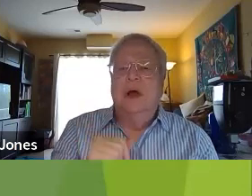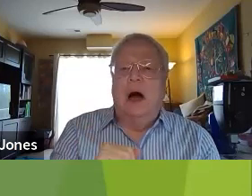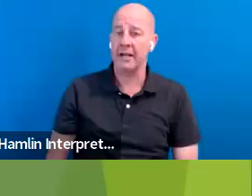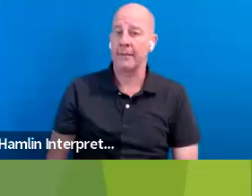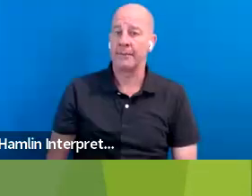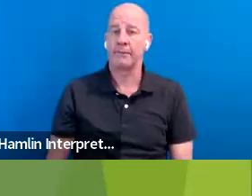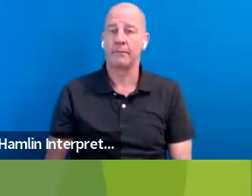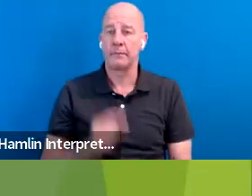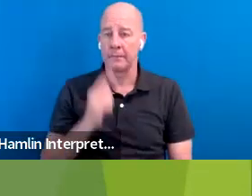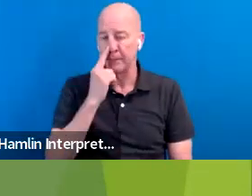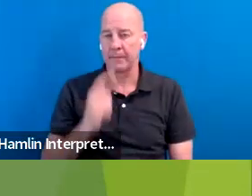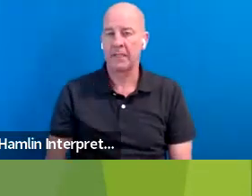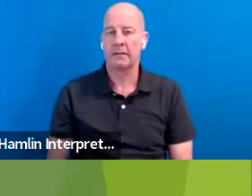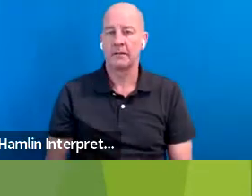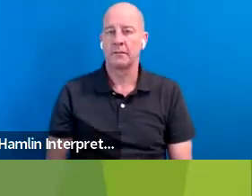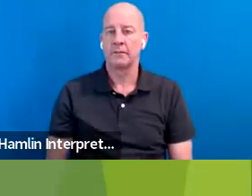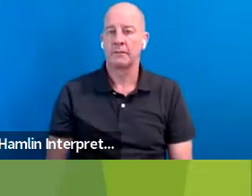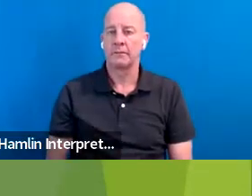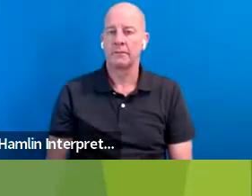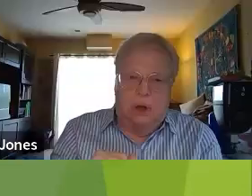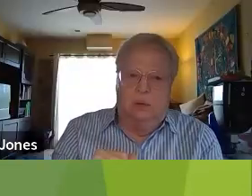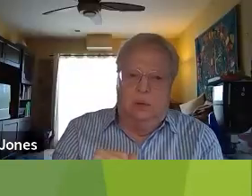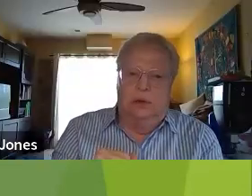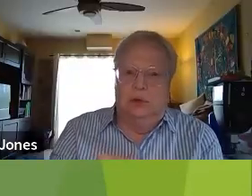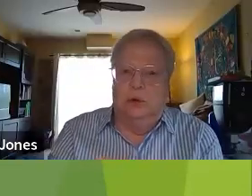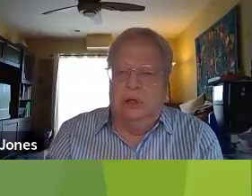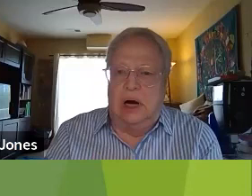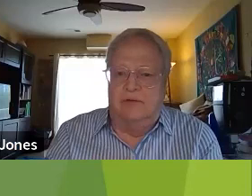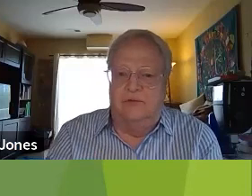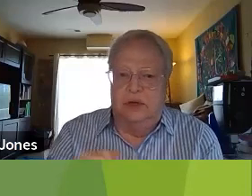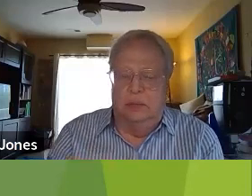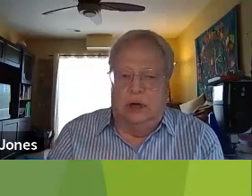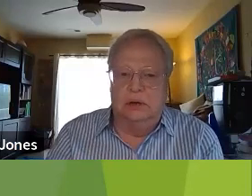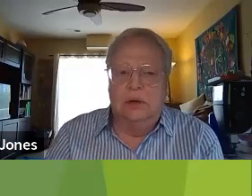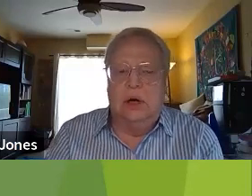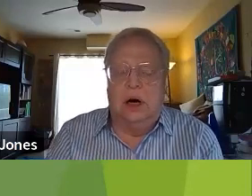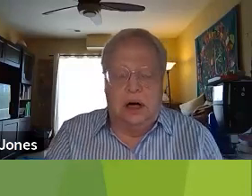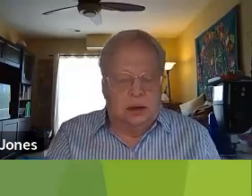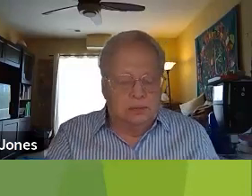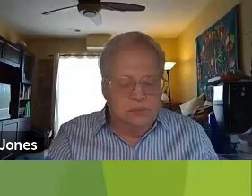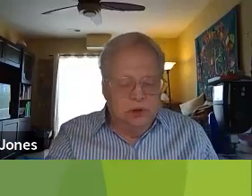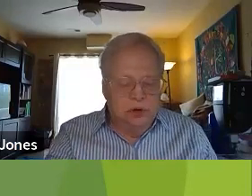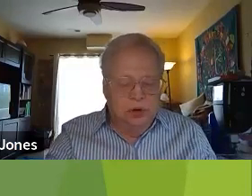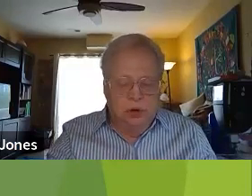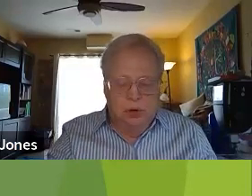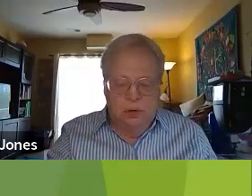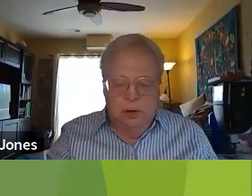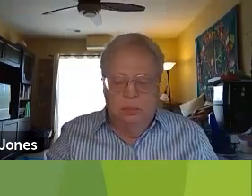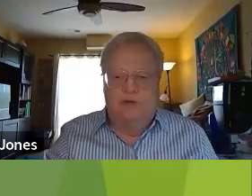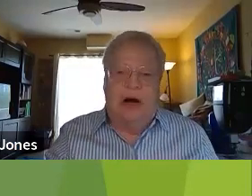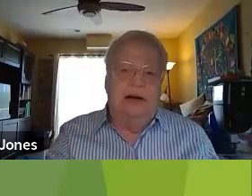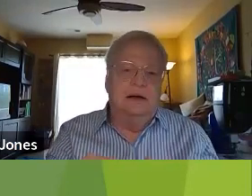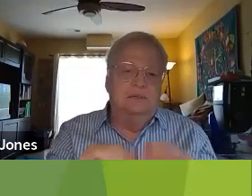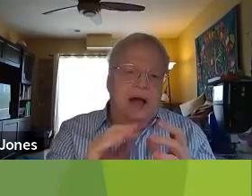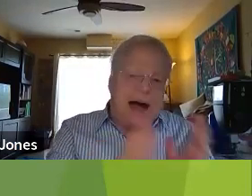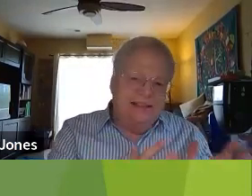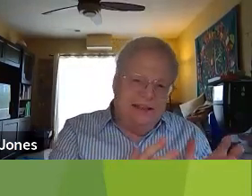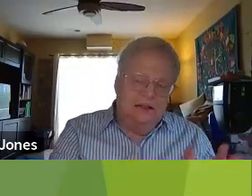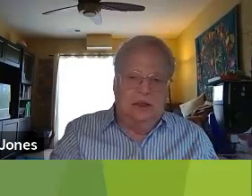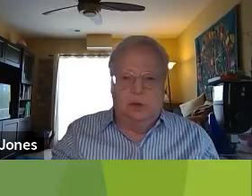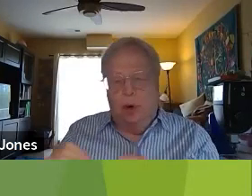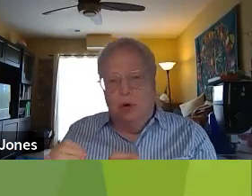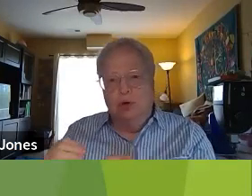Want to give you examples of what we're doing at FEMA to provide access as opposed